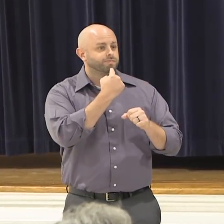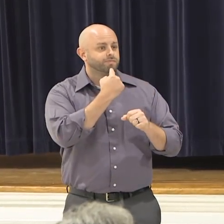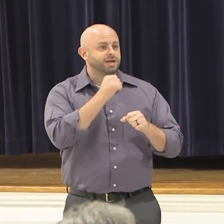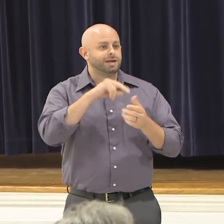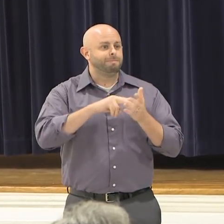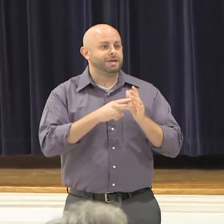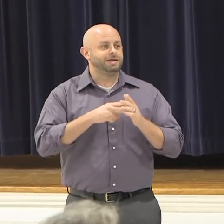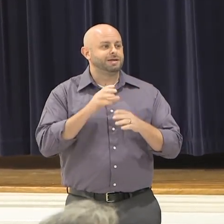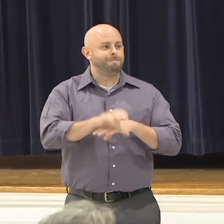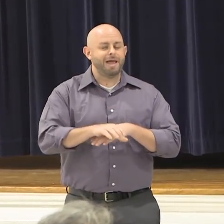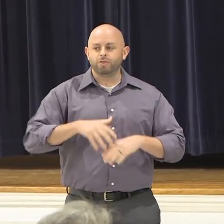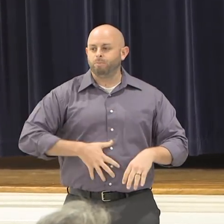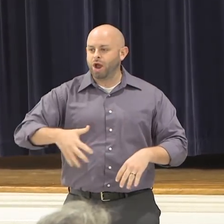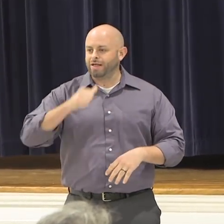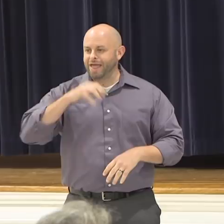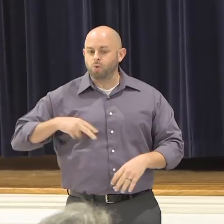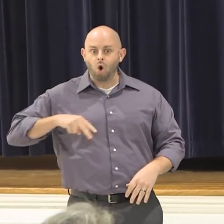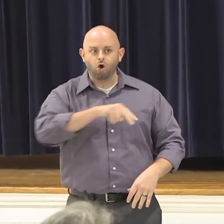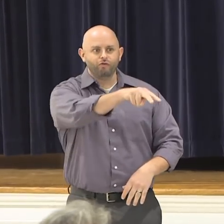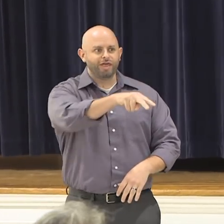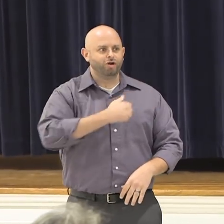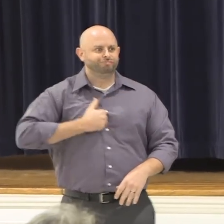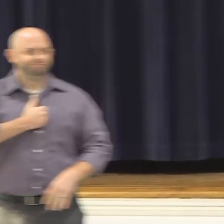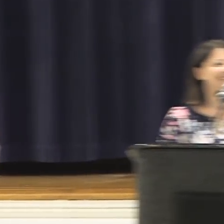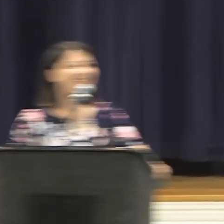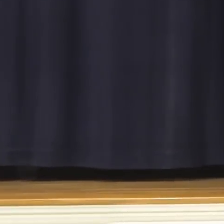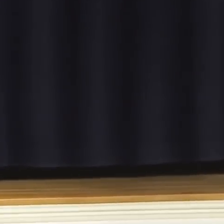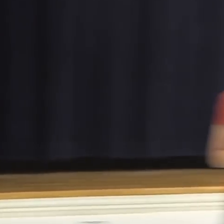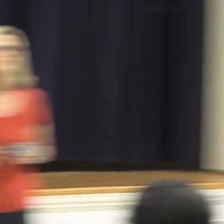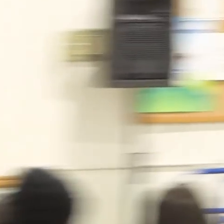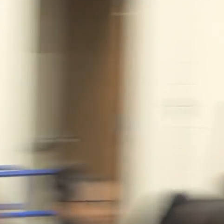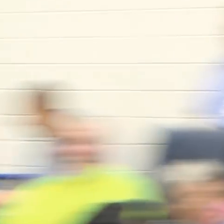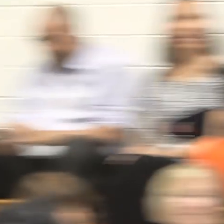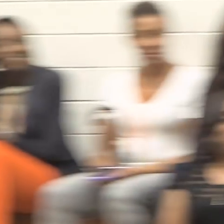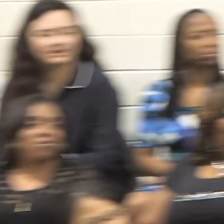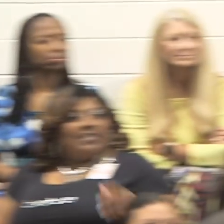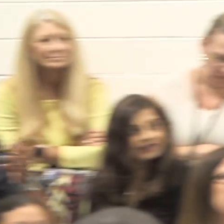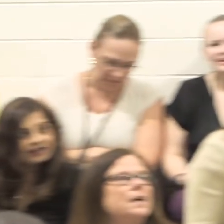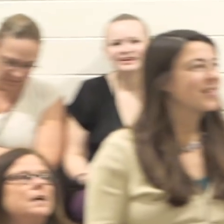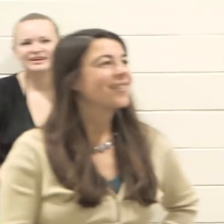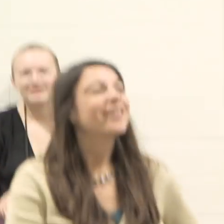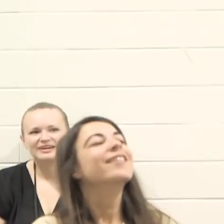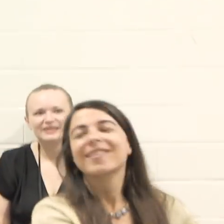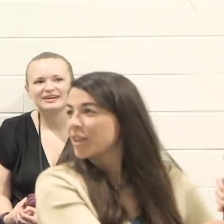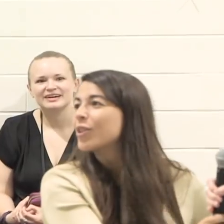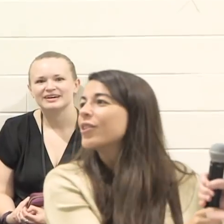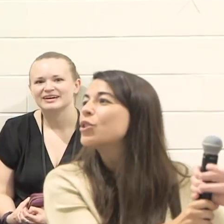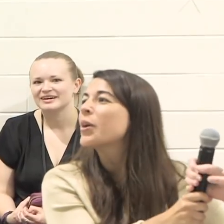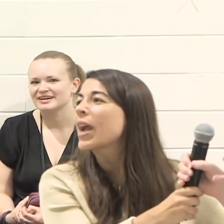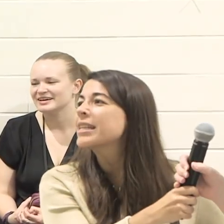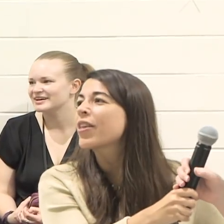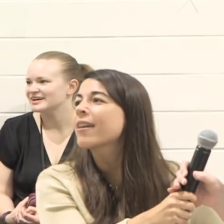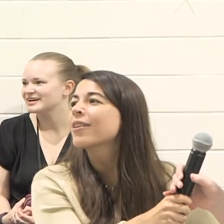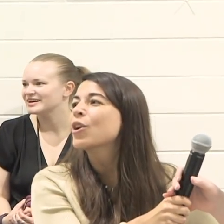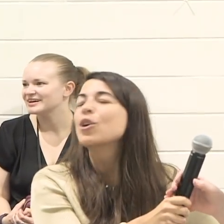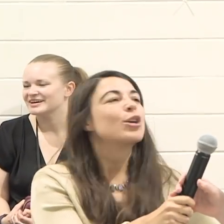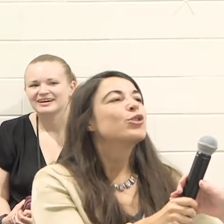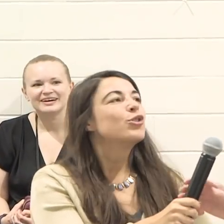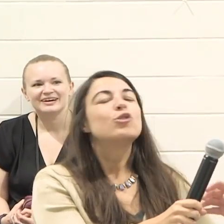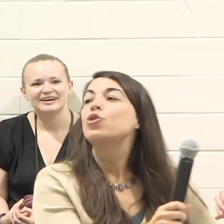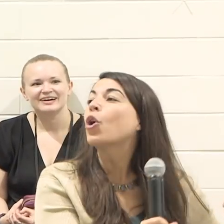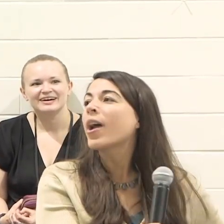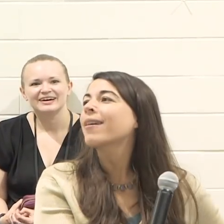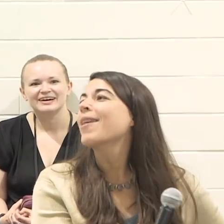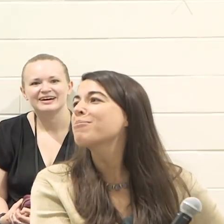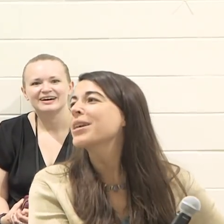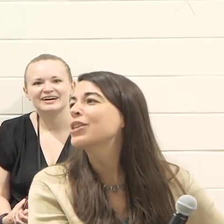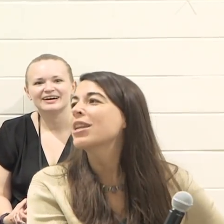pregnant lady travel around with the microphone we didn't hear you